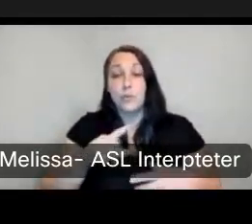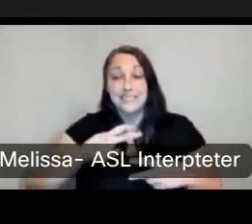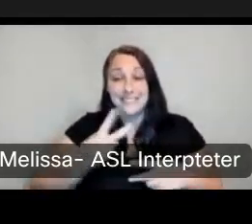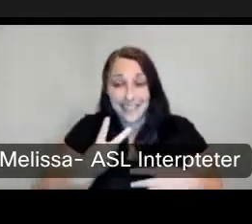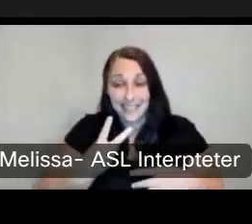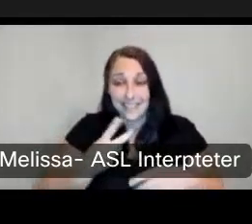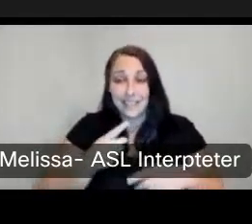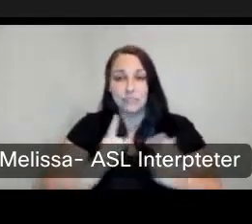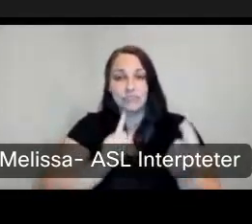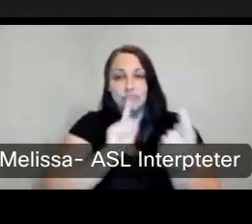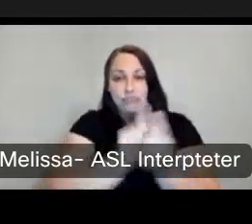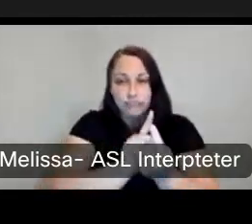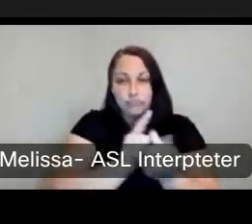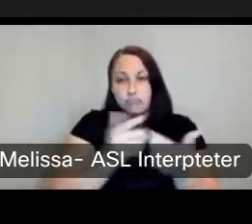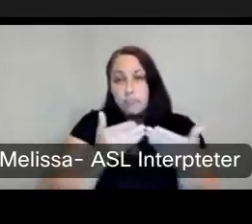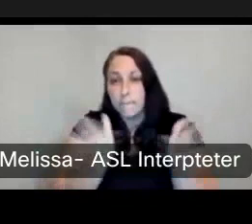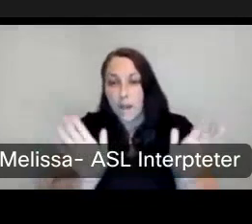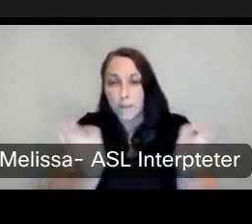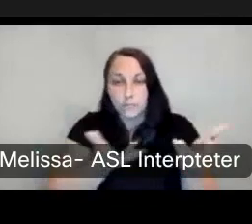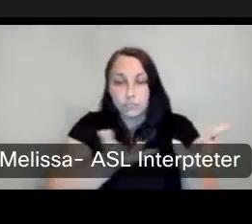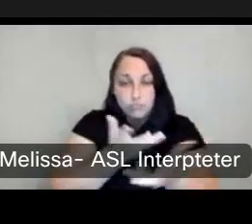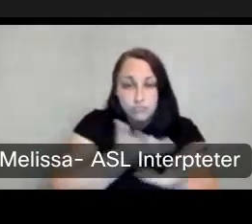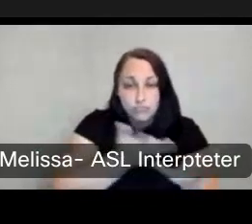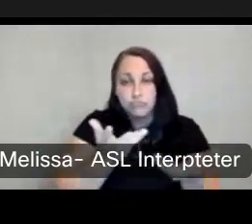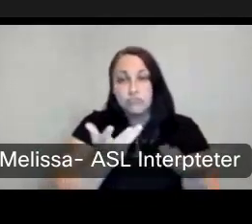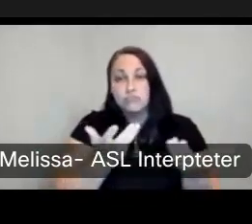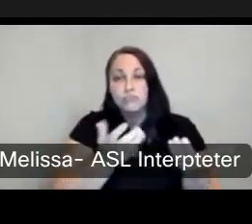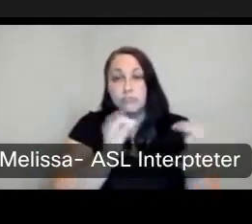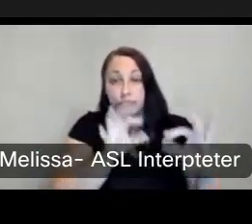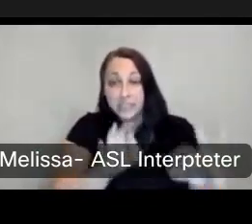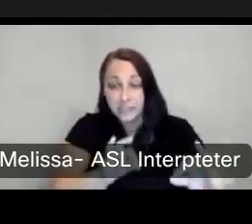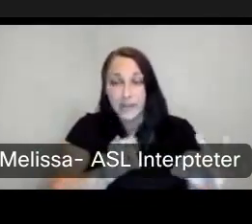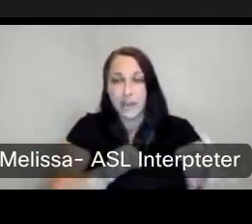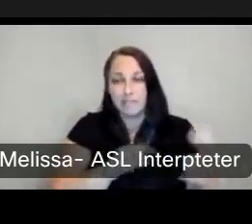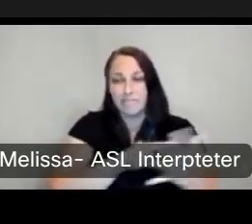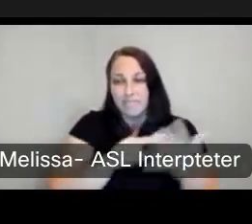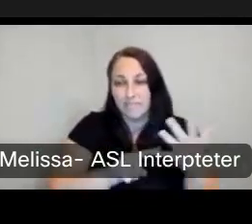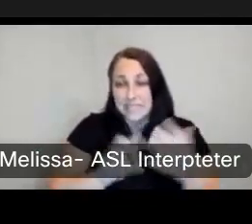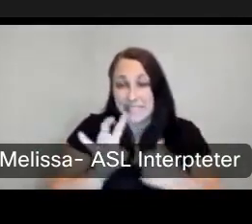presented seven Alternatives this was the most popular alternative it was um the first choice